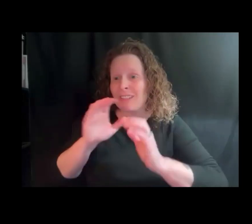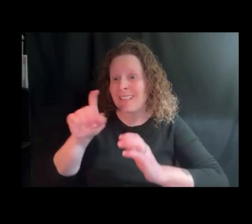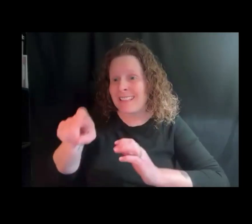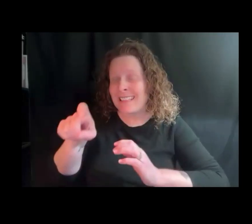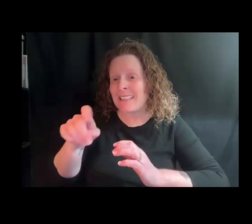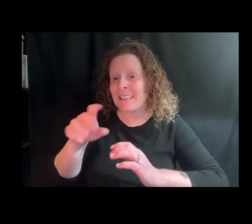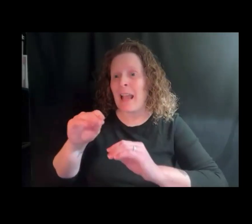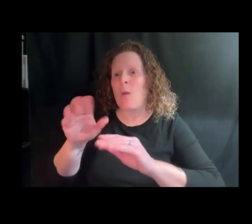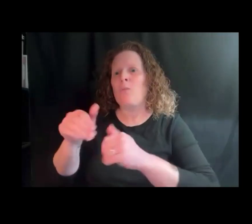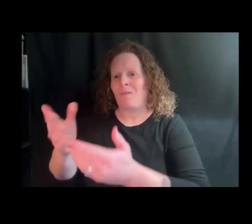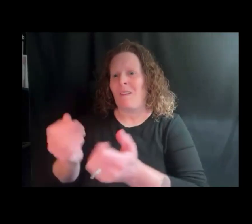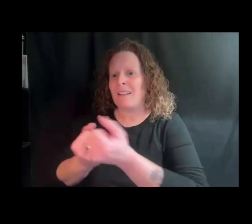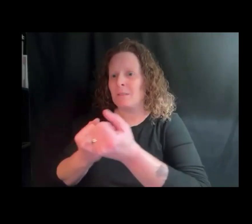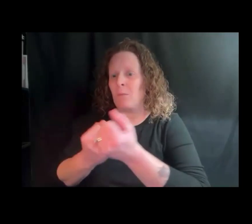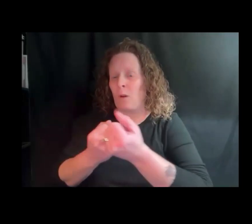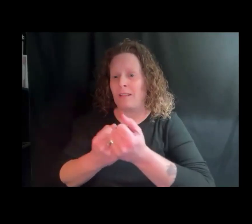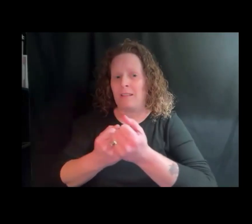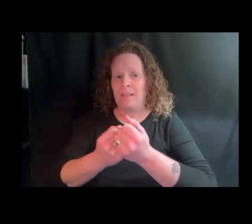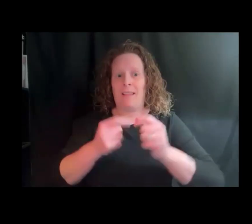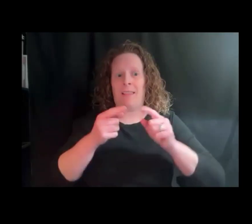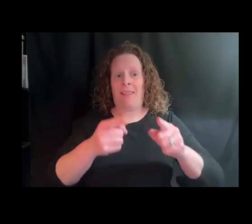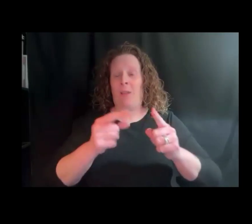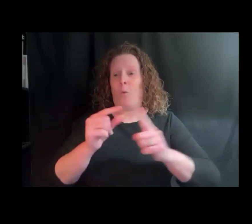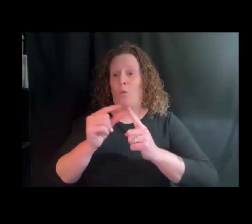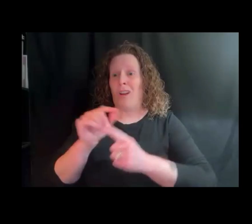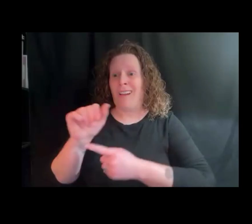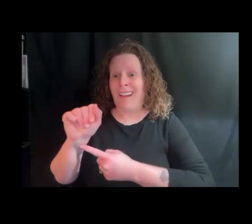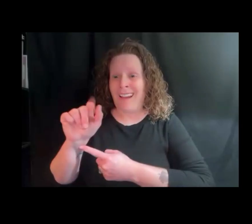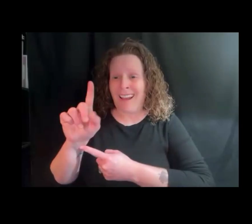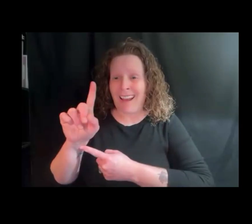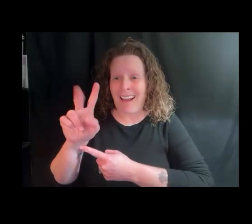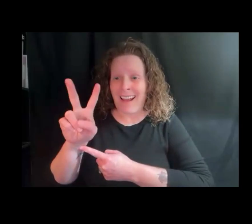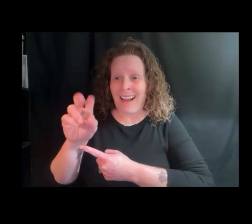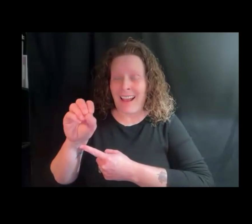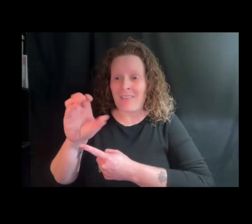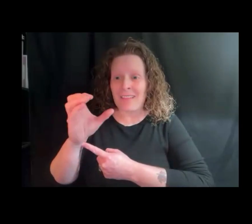Also there's advocacy that is needed for the student